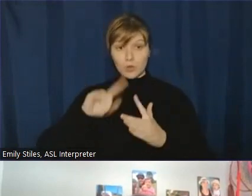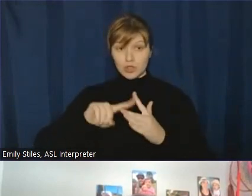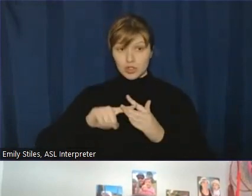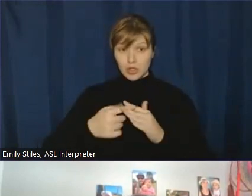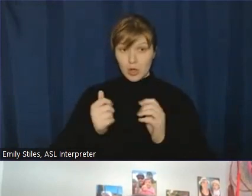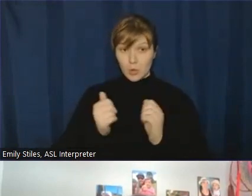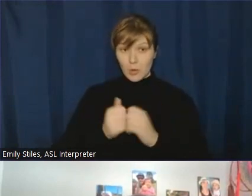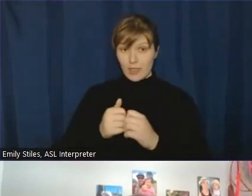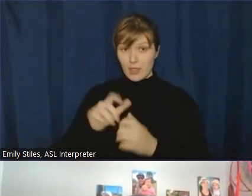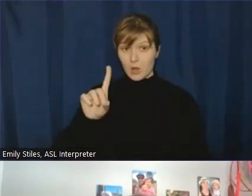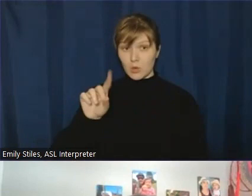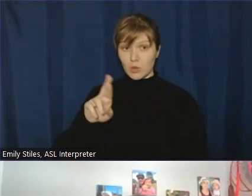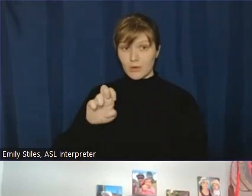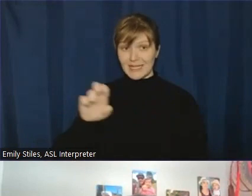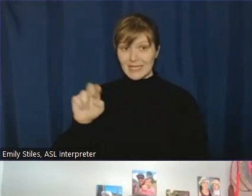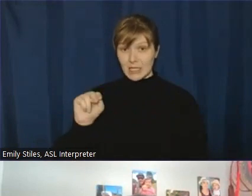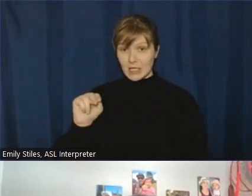Doreen, do you want to respond to that question?